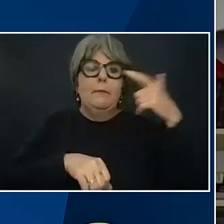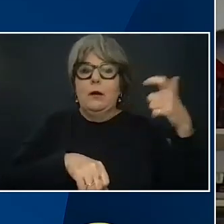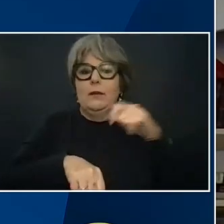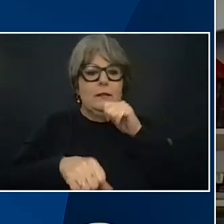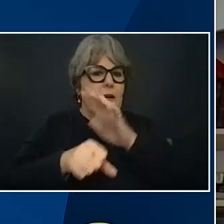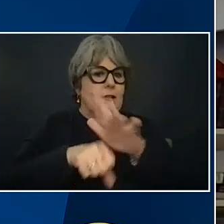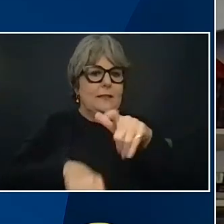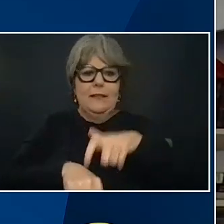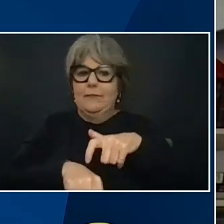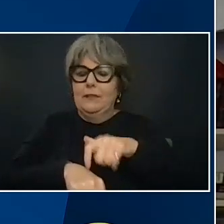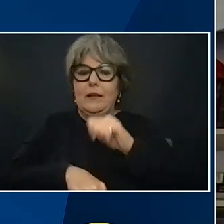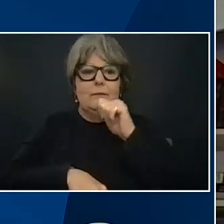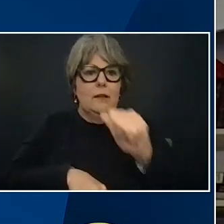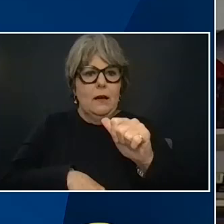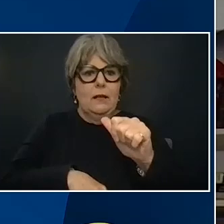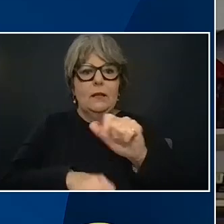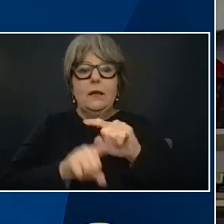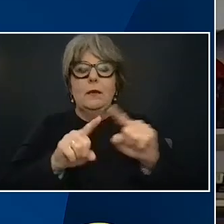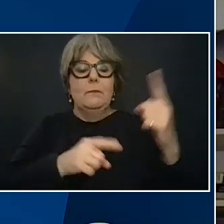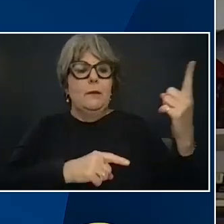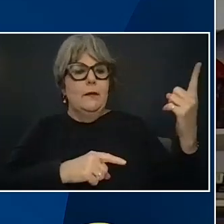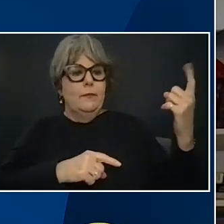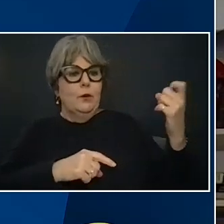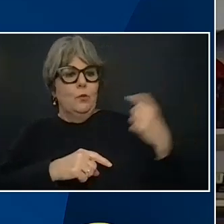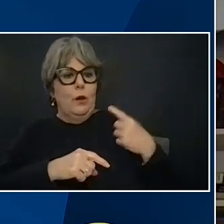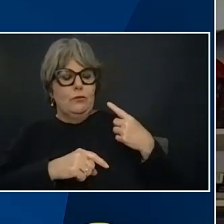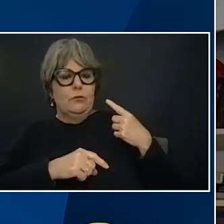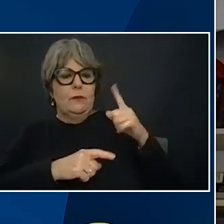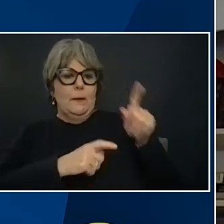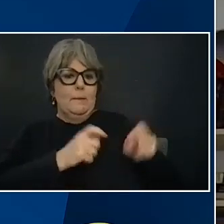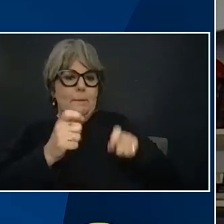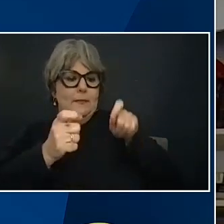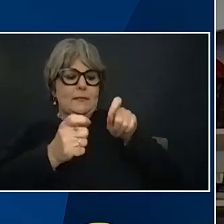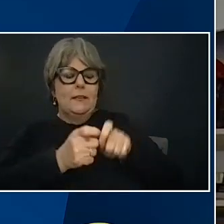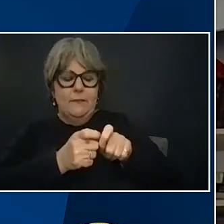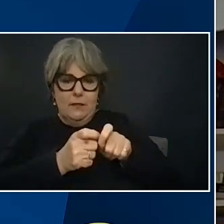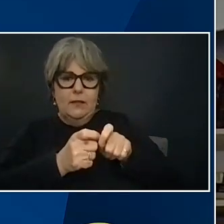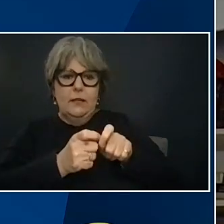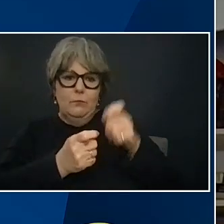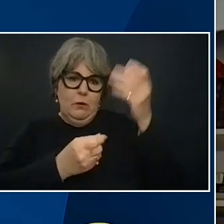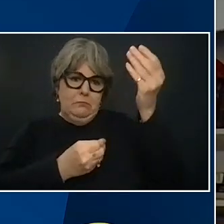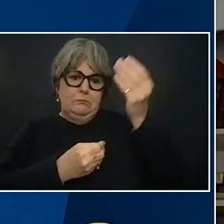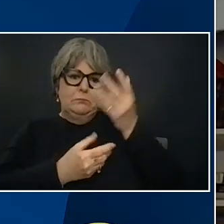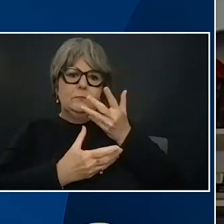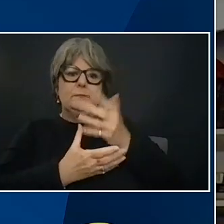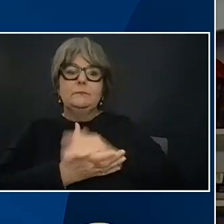But anytime the question comes up about something specific, we're willing to entertain that. So, with that, I'll say,